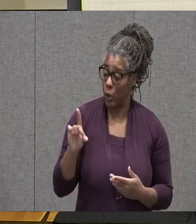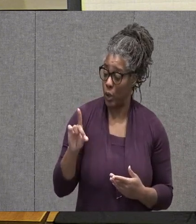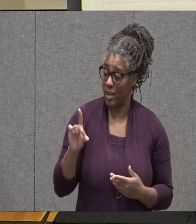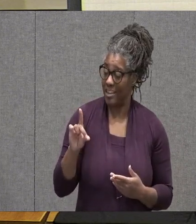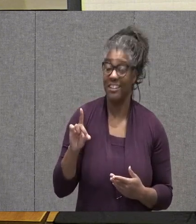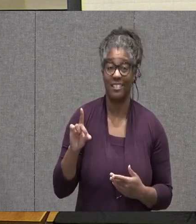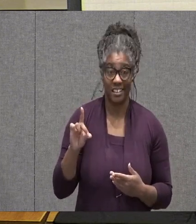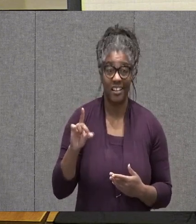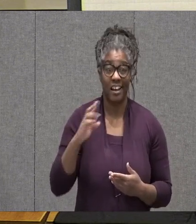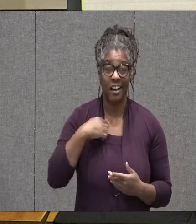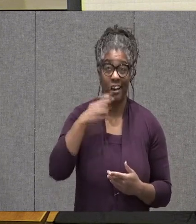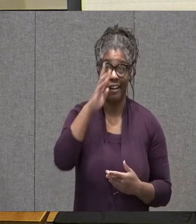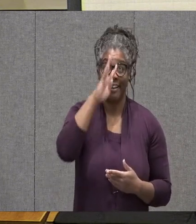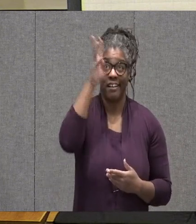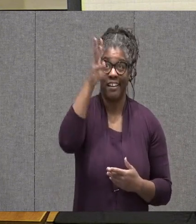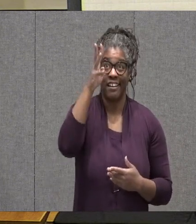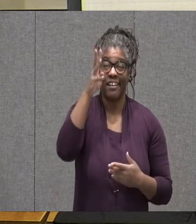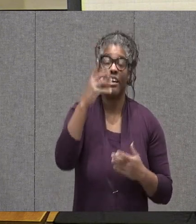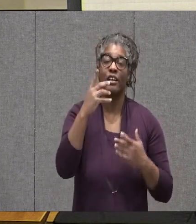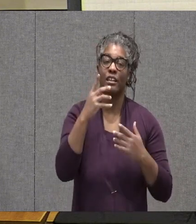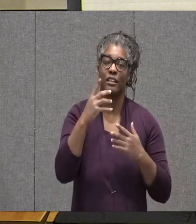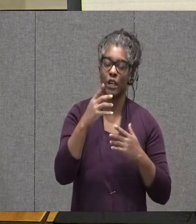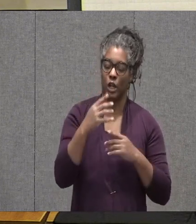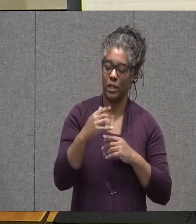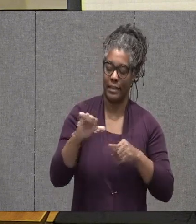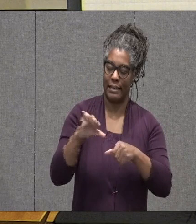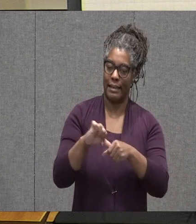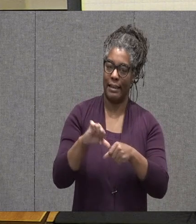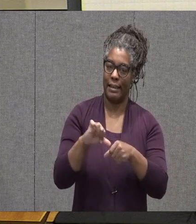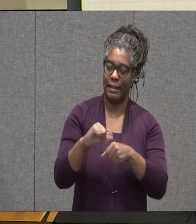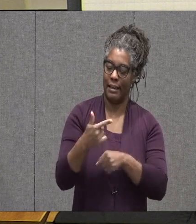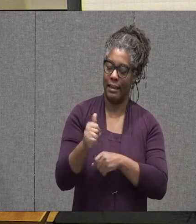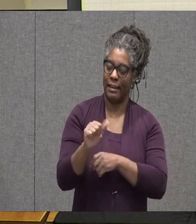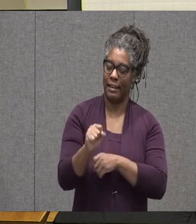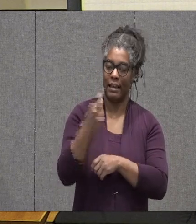I need to buy gasoline, which is a good, so that my car runs.